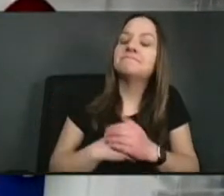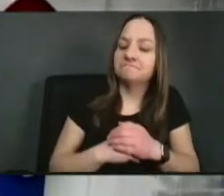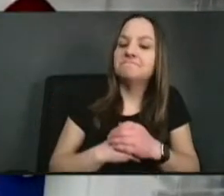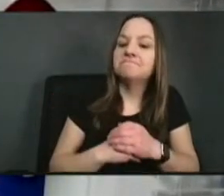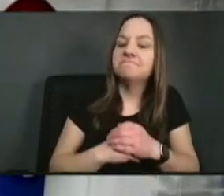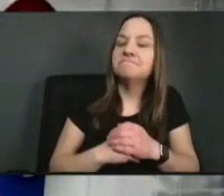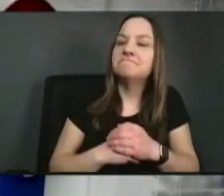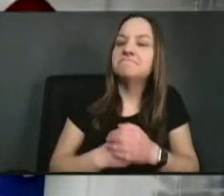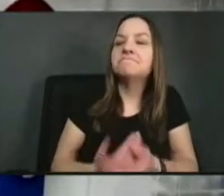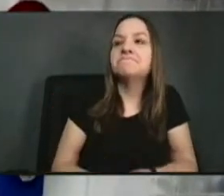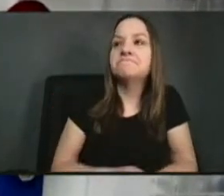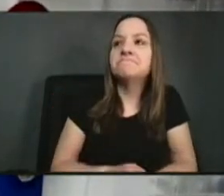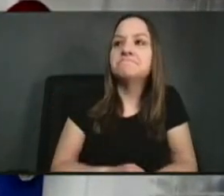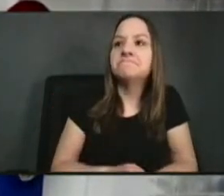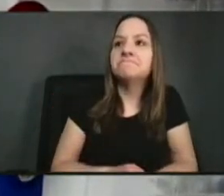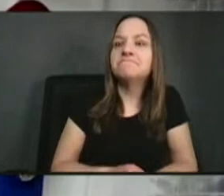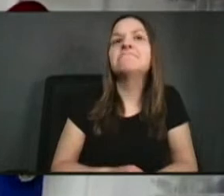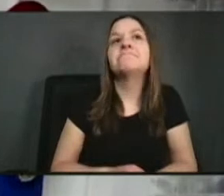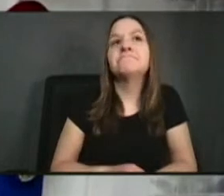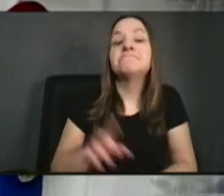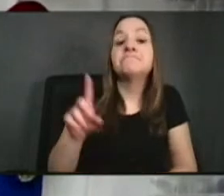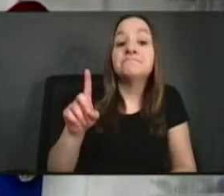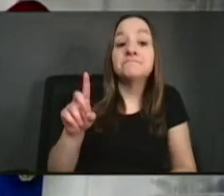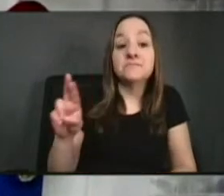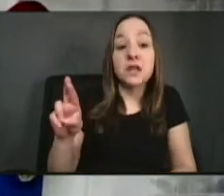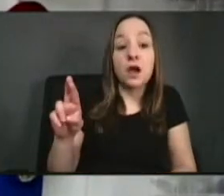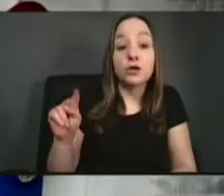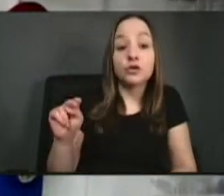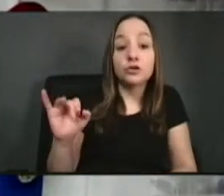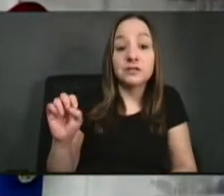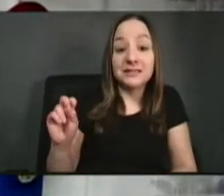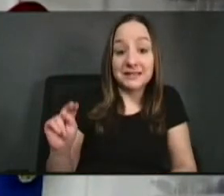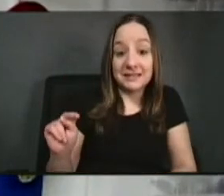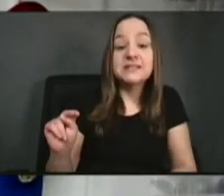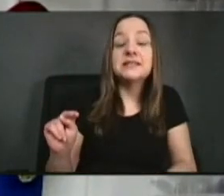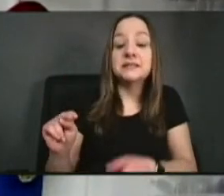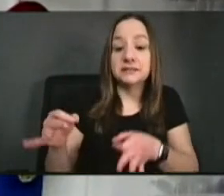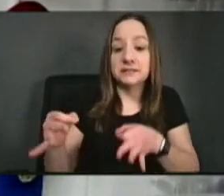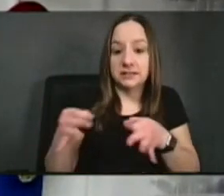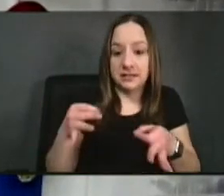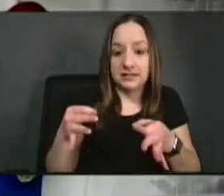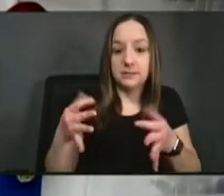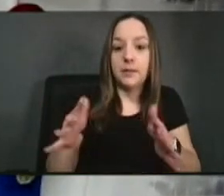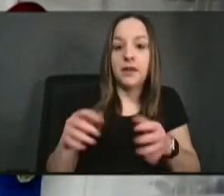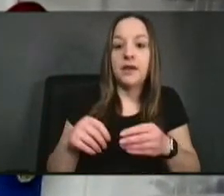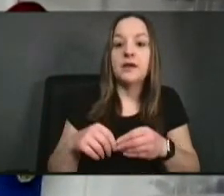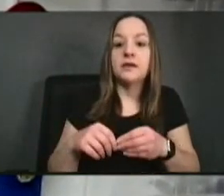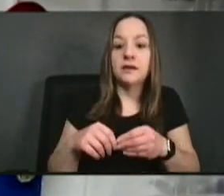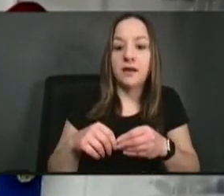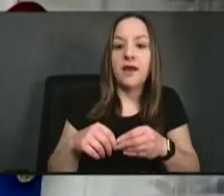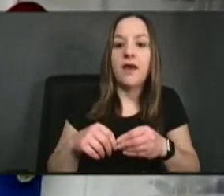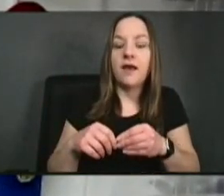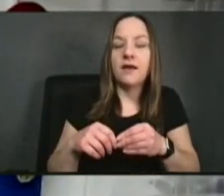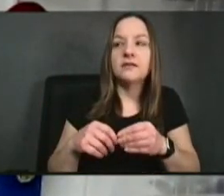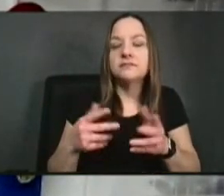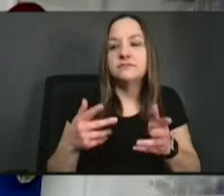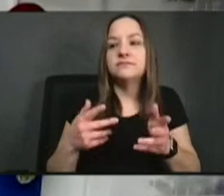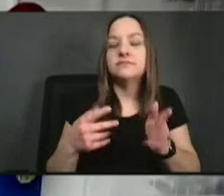Absolutely, um. You know, miss